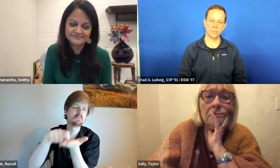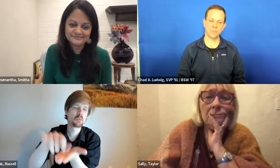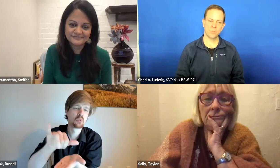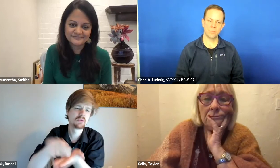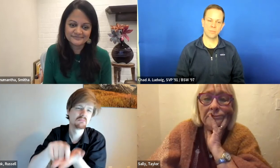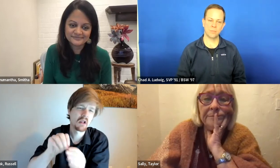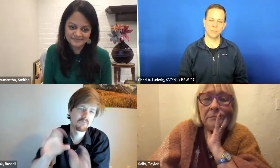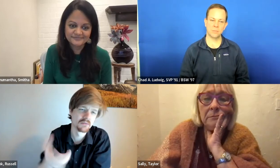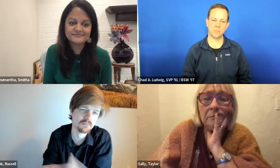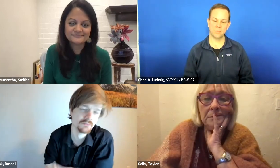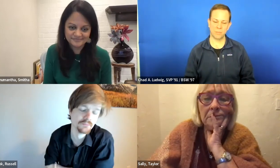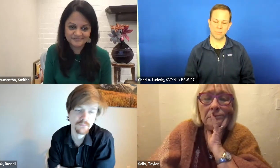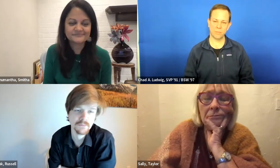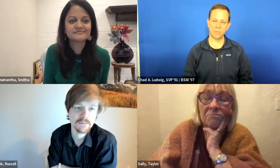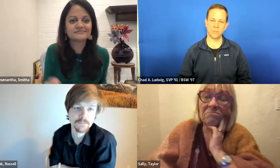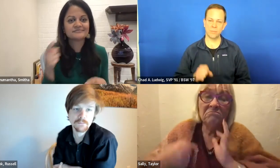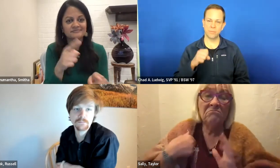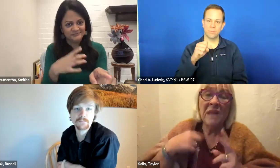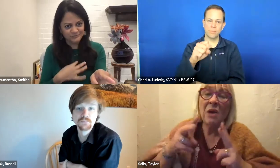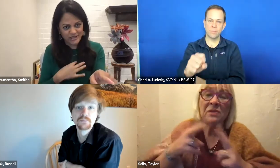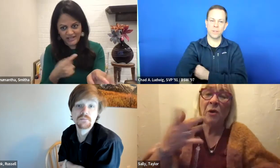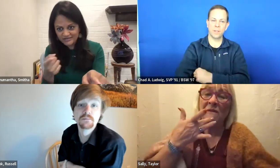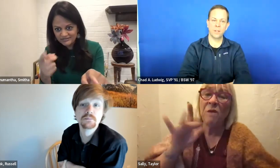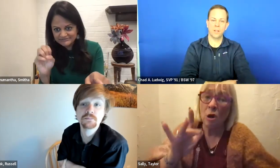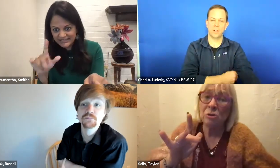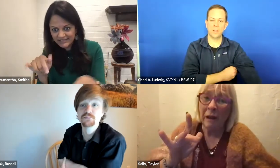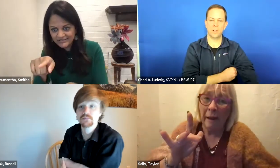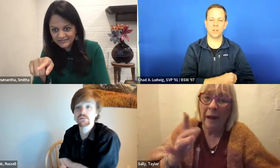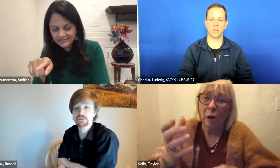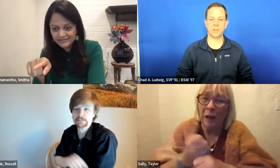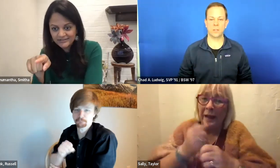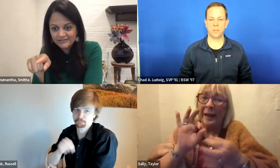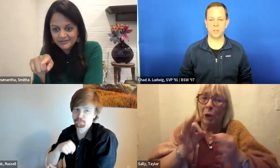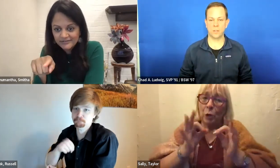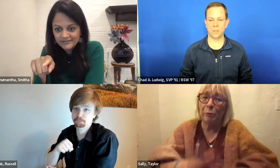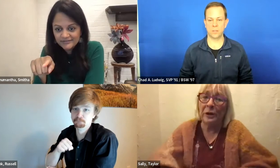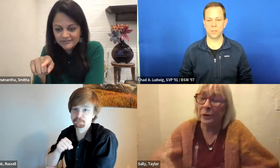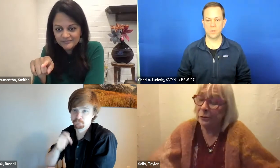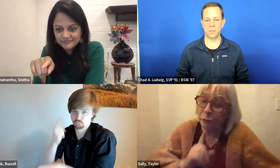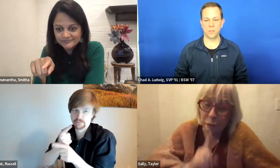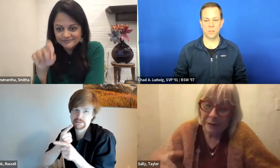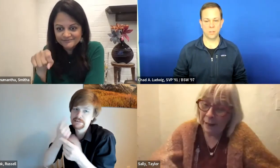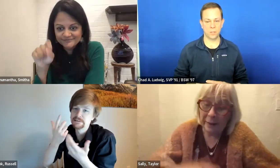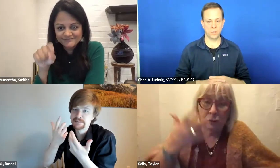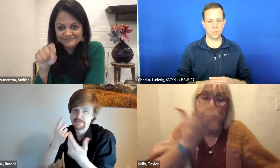Right, but you're lucky that you had him. Sure, and we were also able to write back and forth. Chad or Sally?